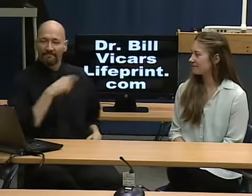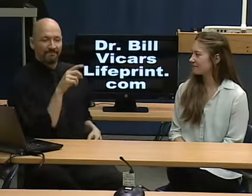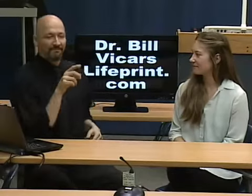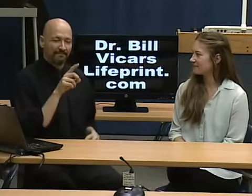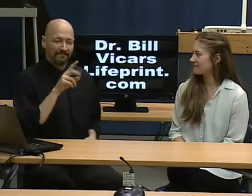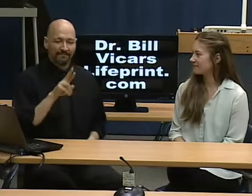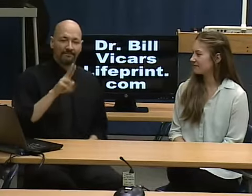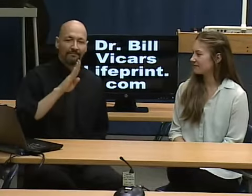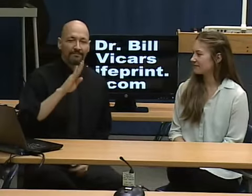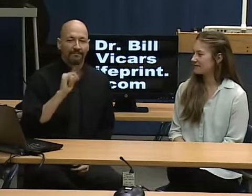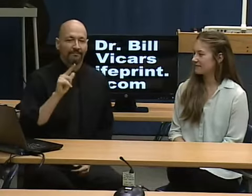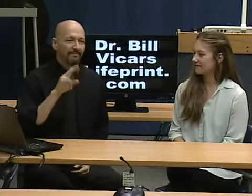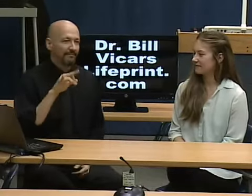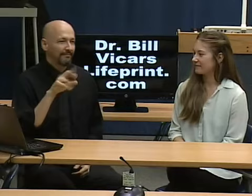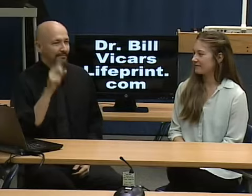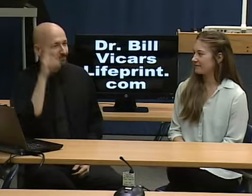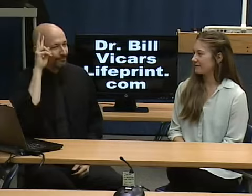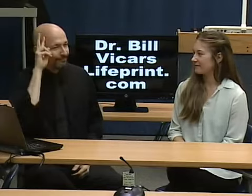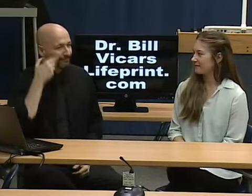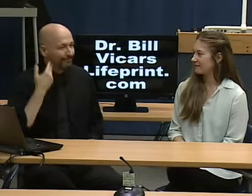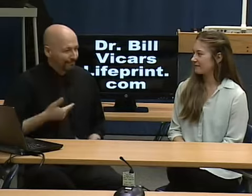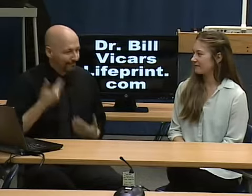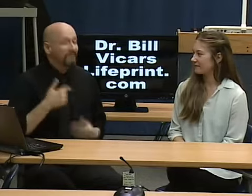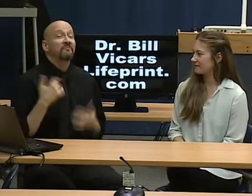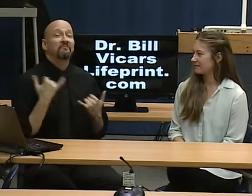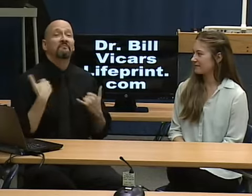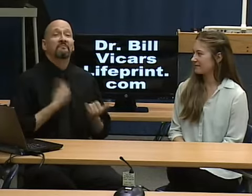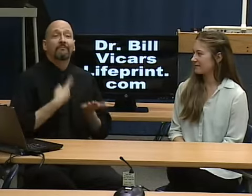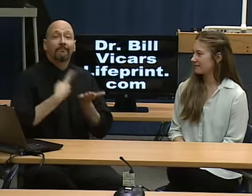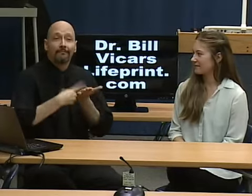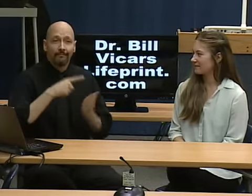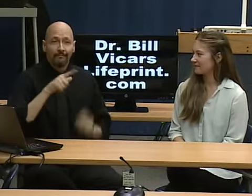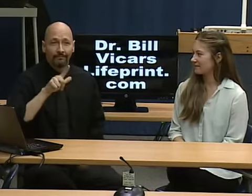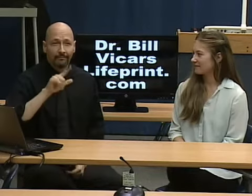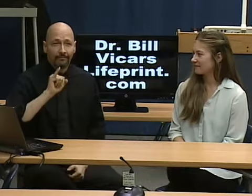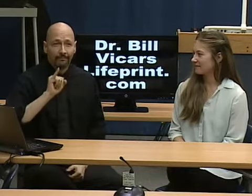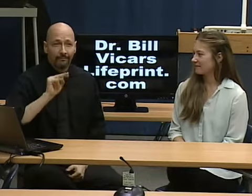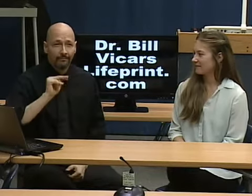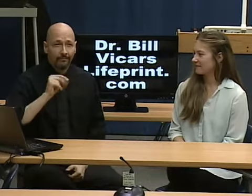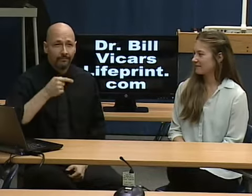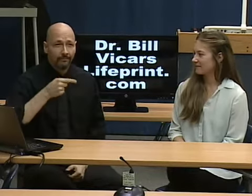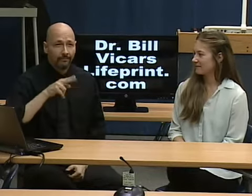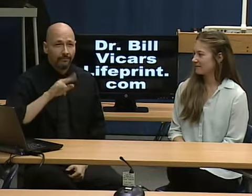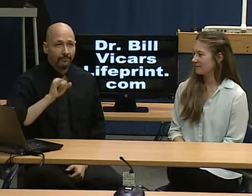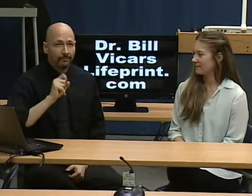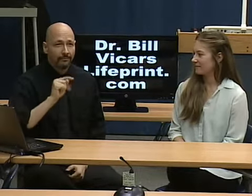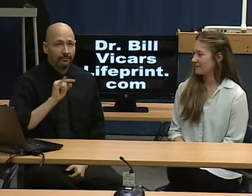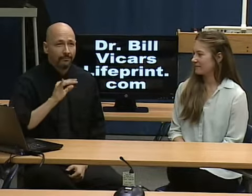I'm Dr. Bill Vicars. This is my sign name. Here I am. Today, we're going to discuss L-I-N-G-U-I-S-T-I-C-S.